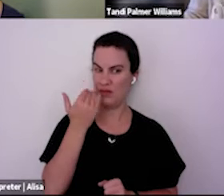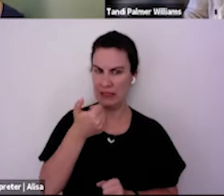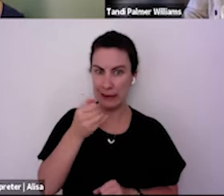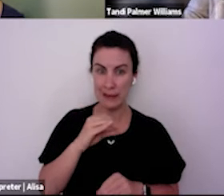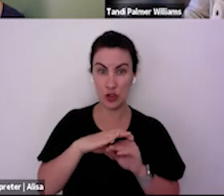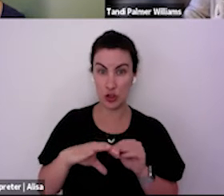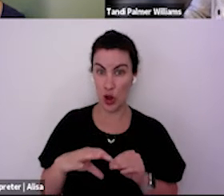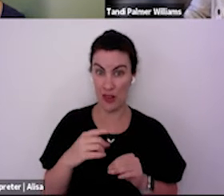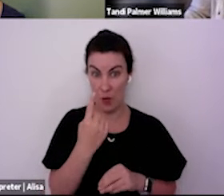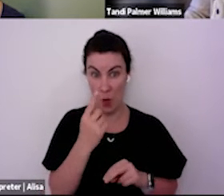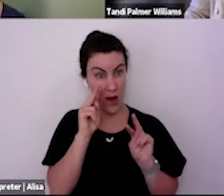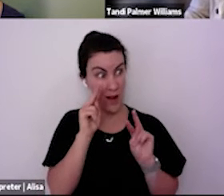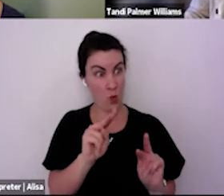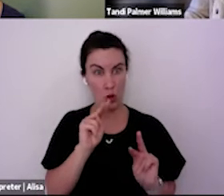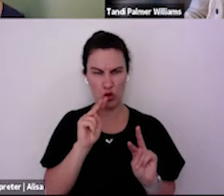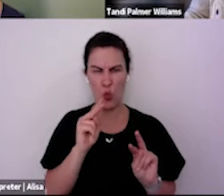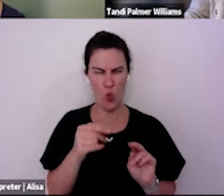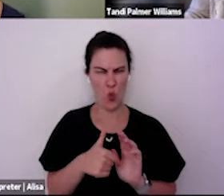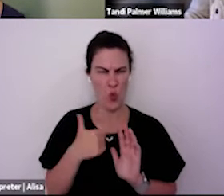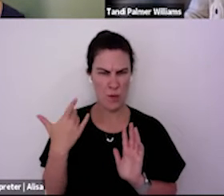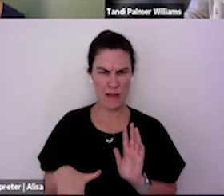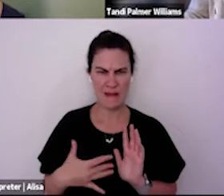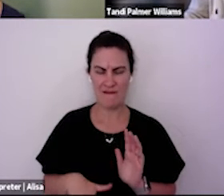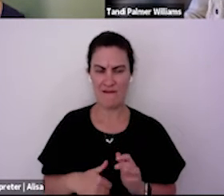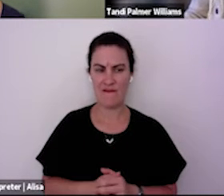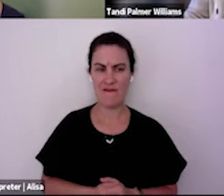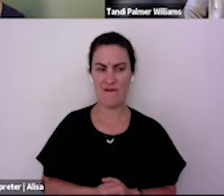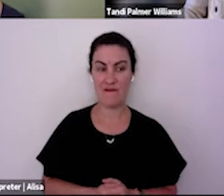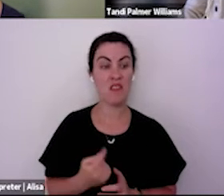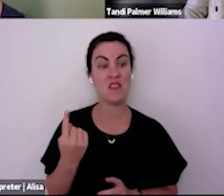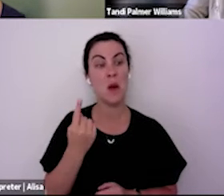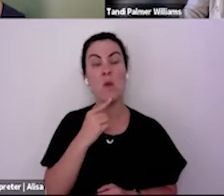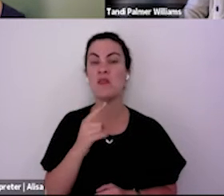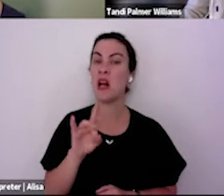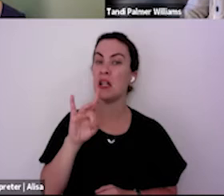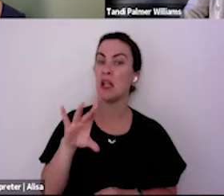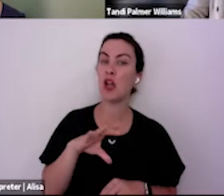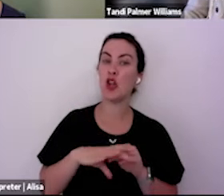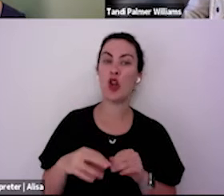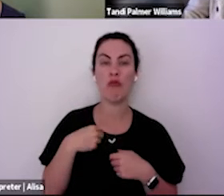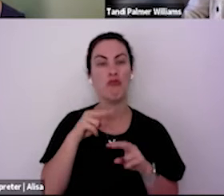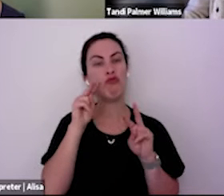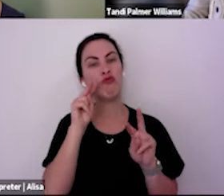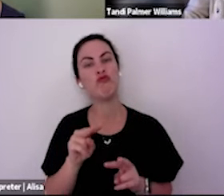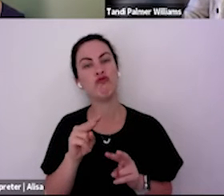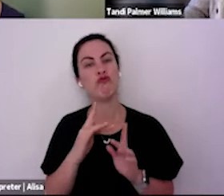Another person said I would pay $10 to be able to view an on-demand online performance but probably not more than this amount.